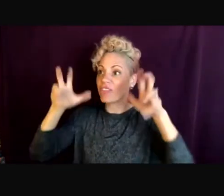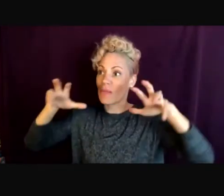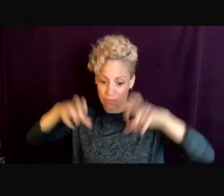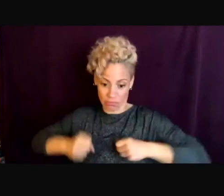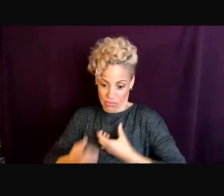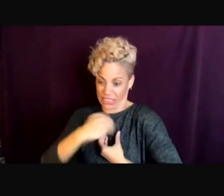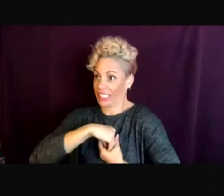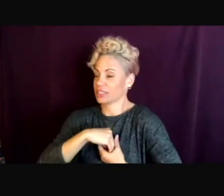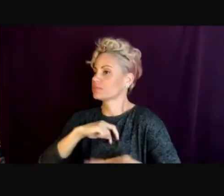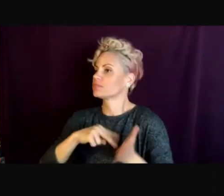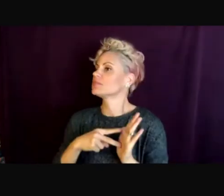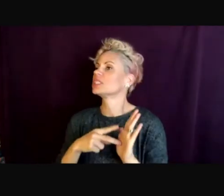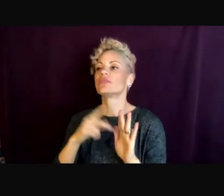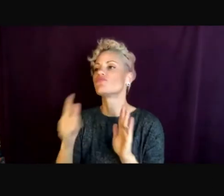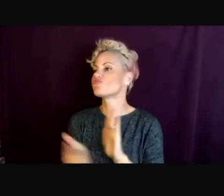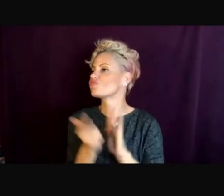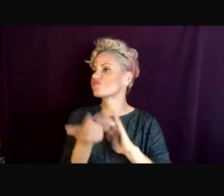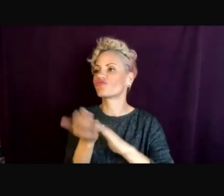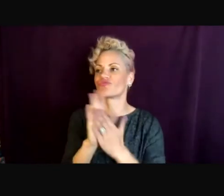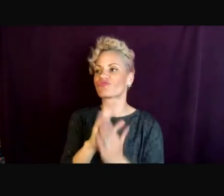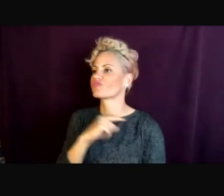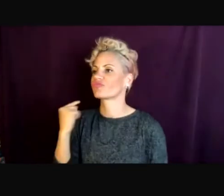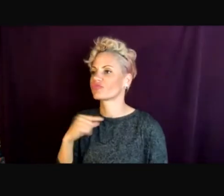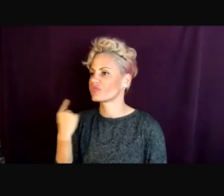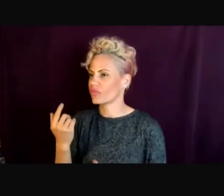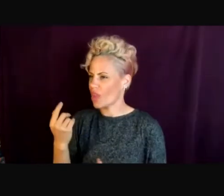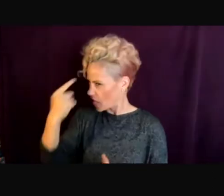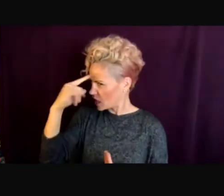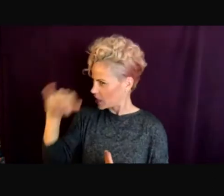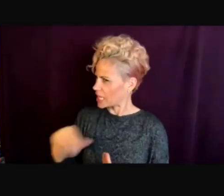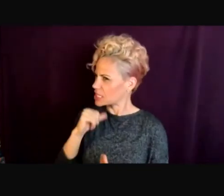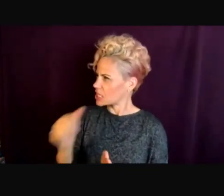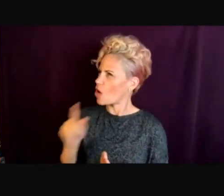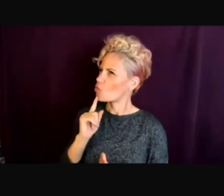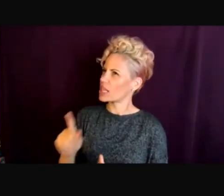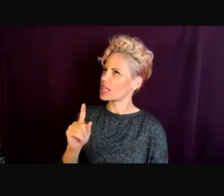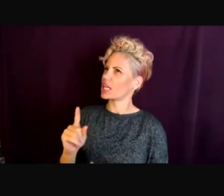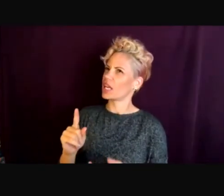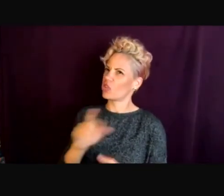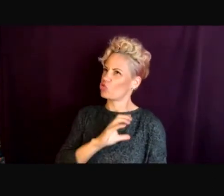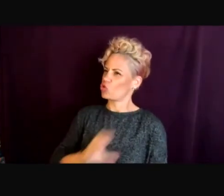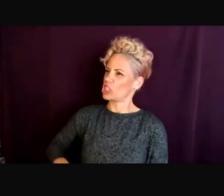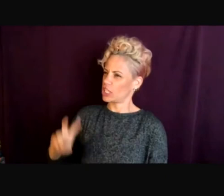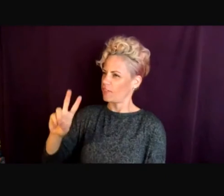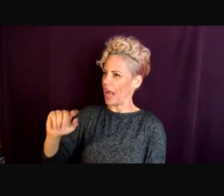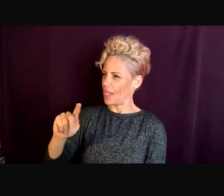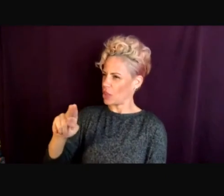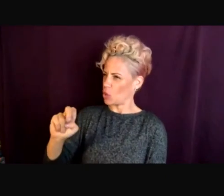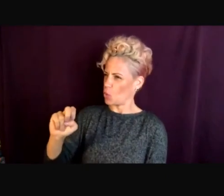you can't be a priest. I think that's very un-Christian of our church. And I wish you'd look into it.